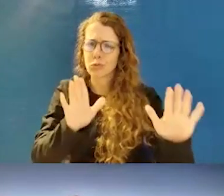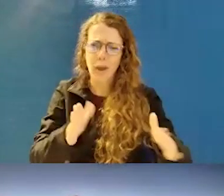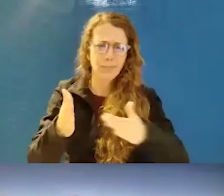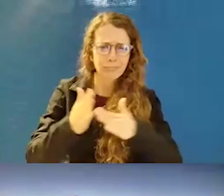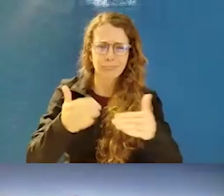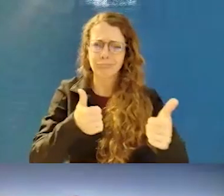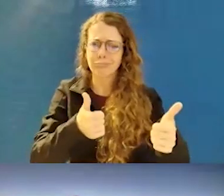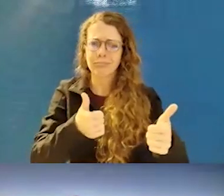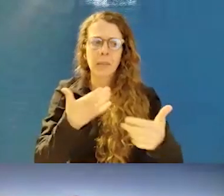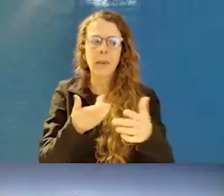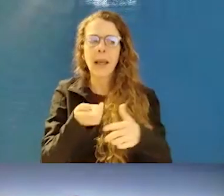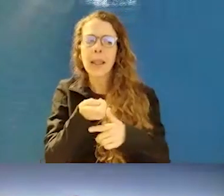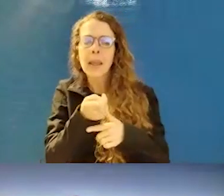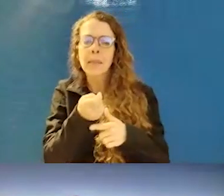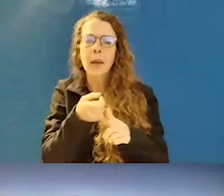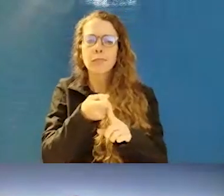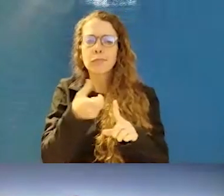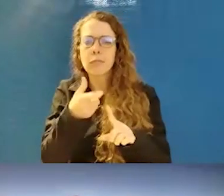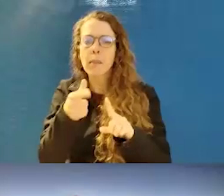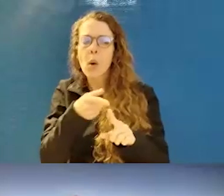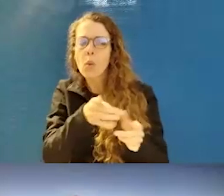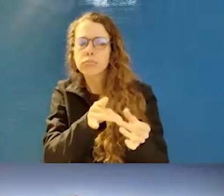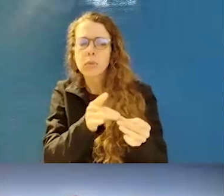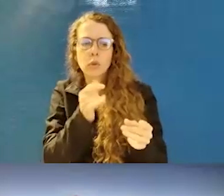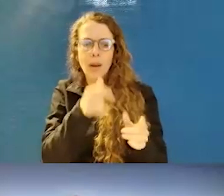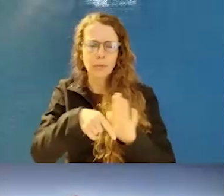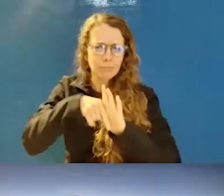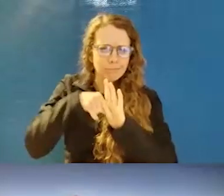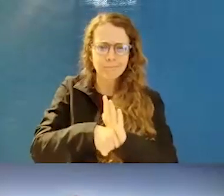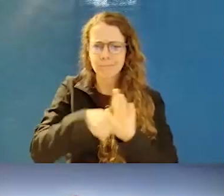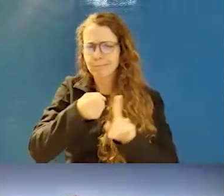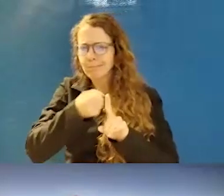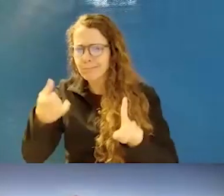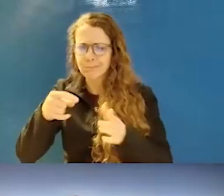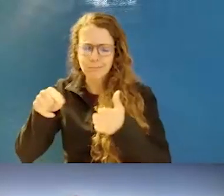You know, maybe a little bit about what they said, but you don't have to go into it in too much detail.